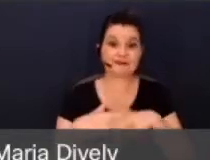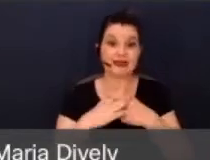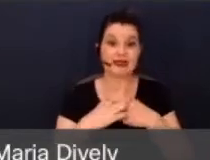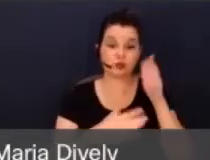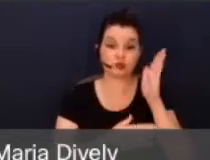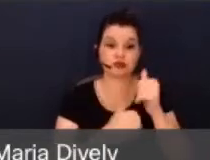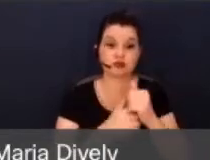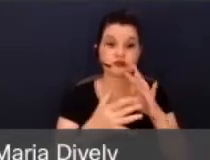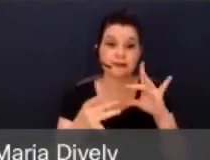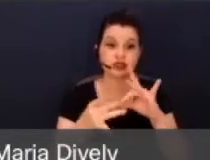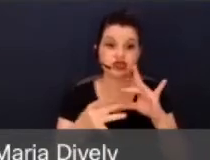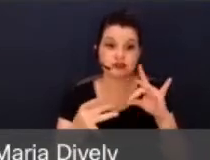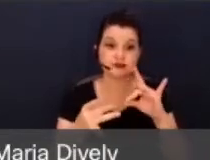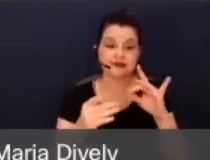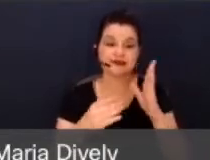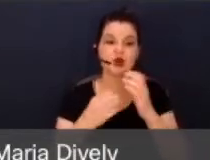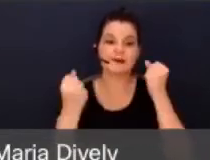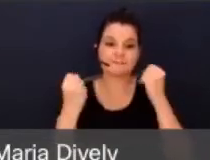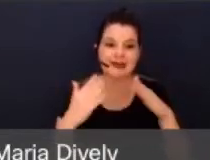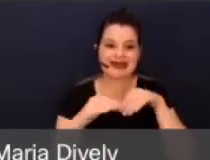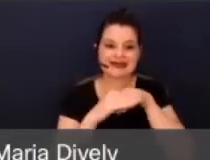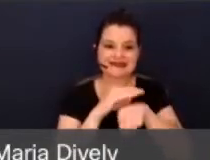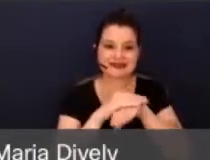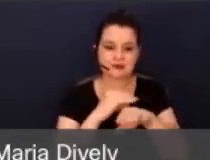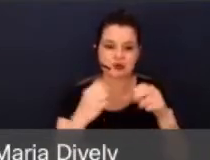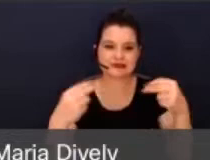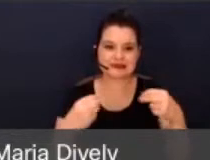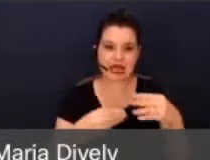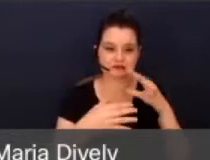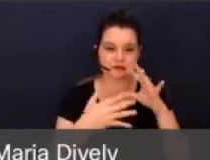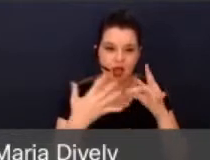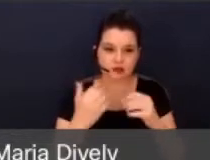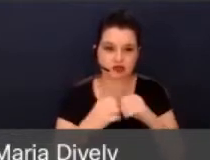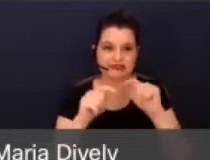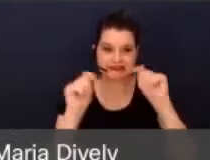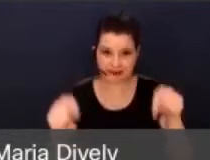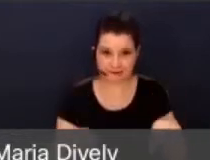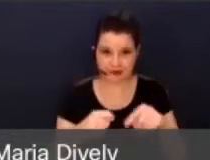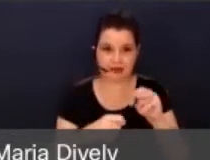it was mentioned that there are many accessible slide options in the- in the template that Minute created.